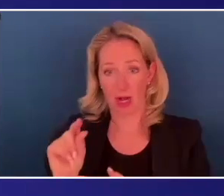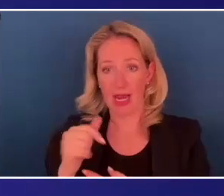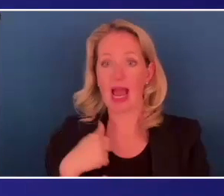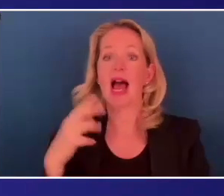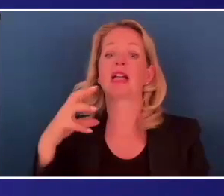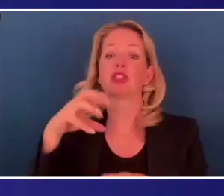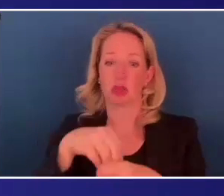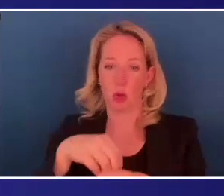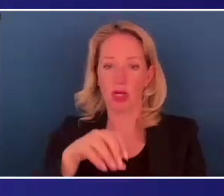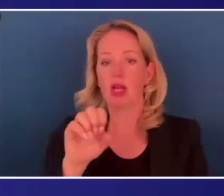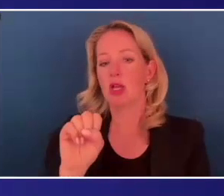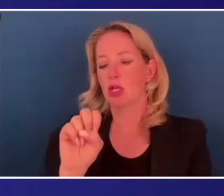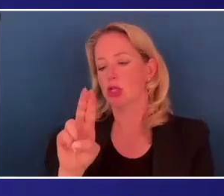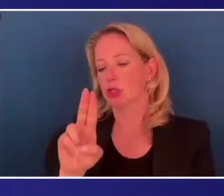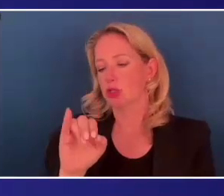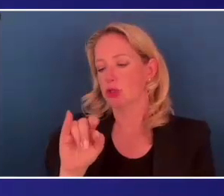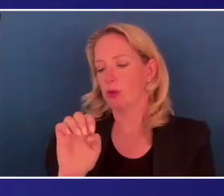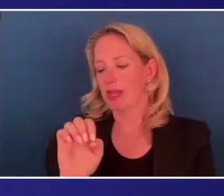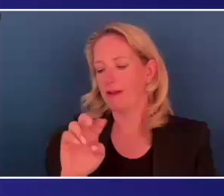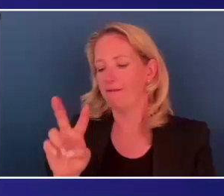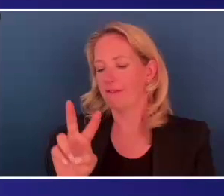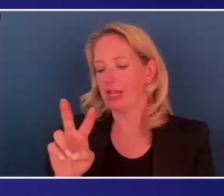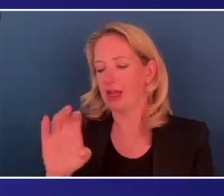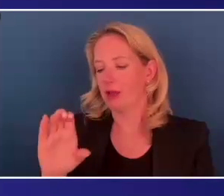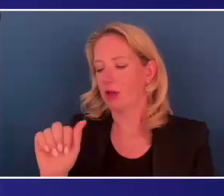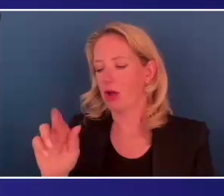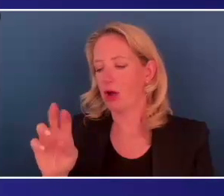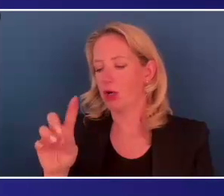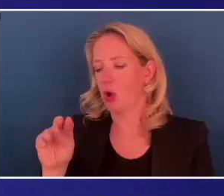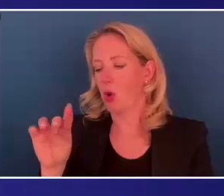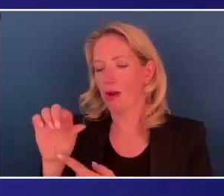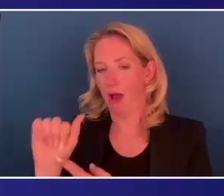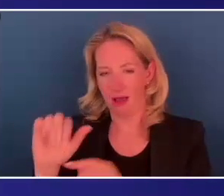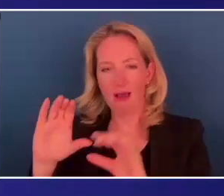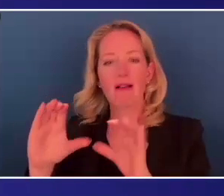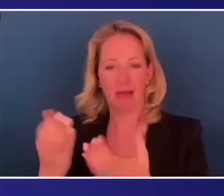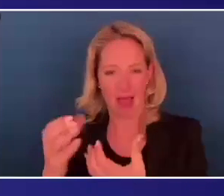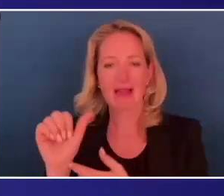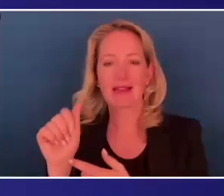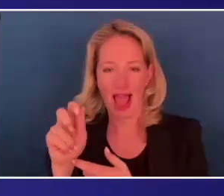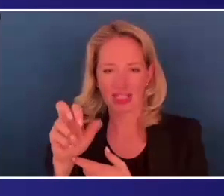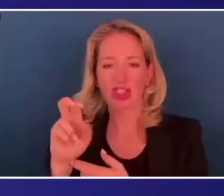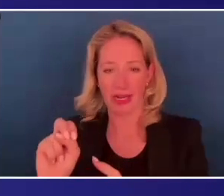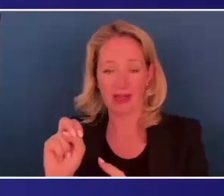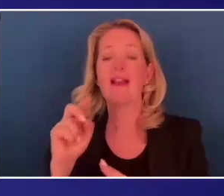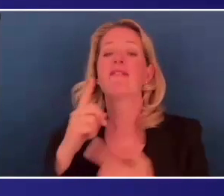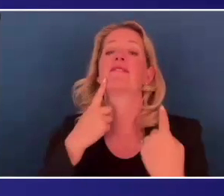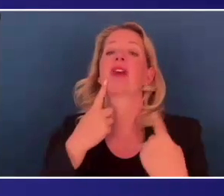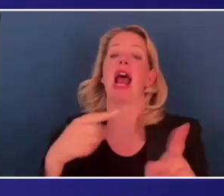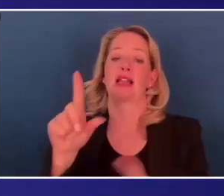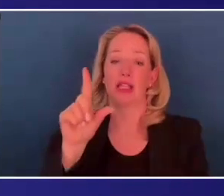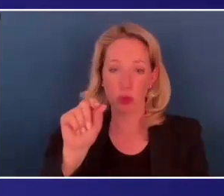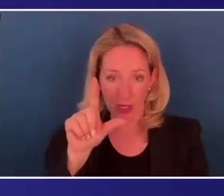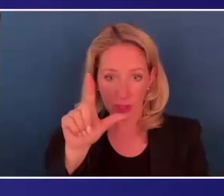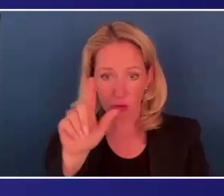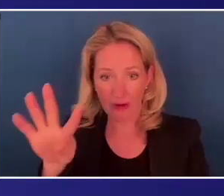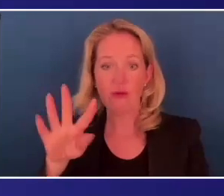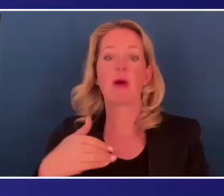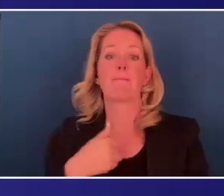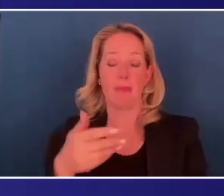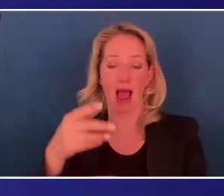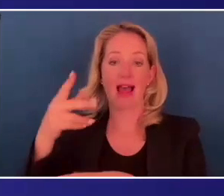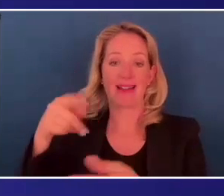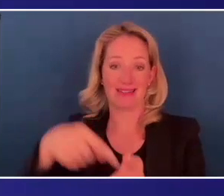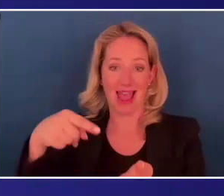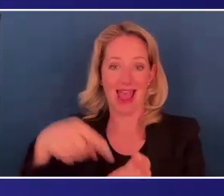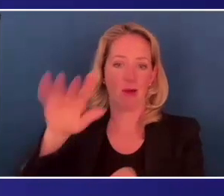My debt was finally cleared in July, 2,02412 years after leaving law school.